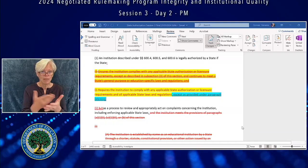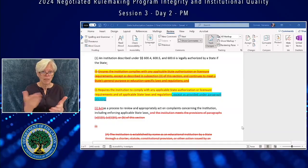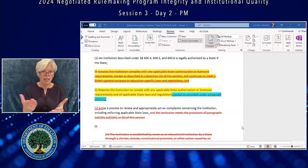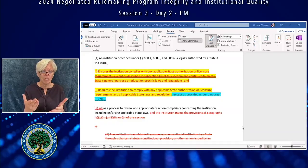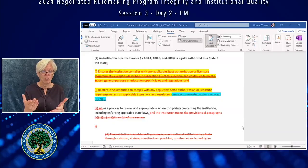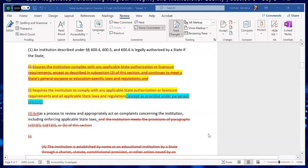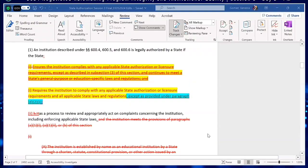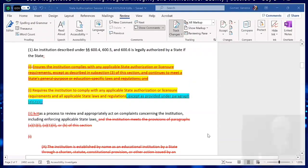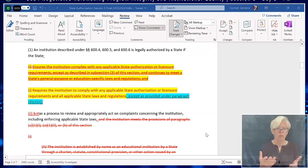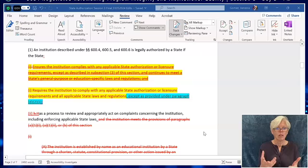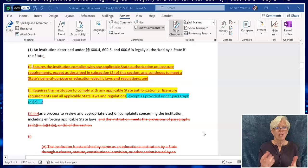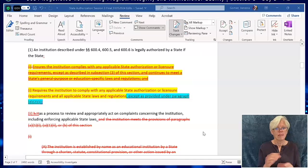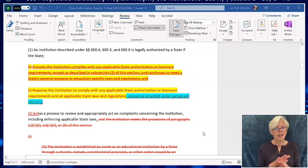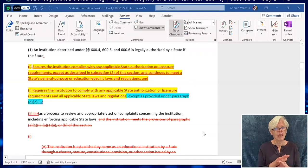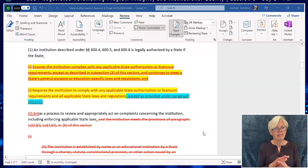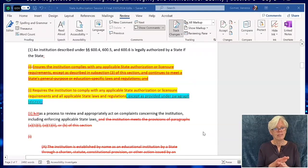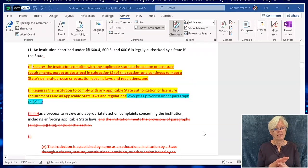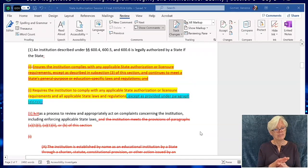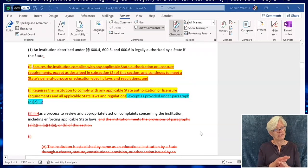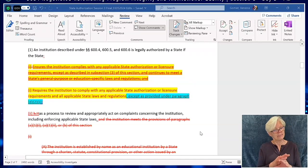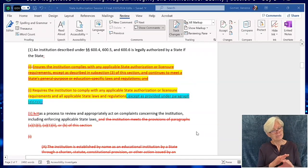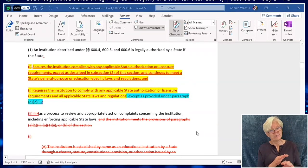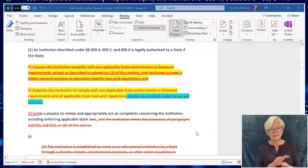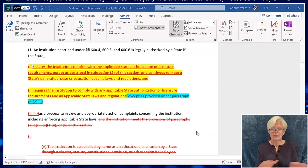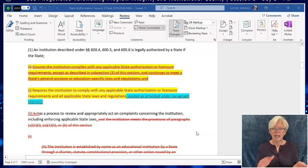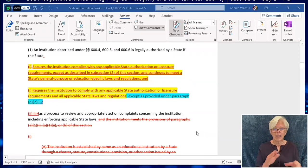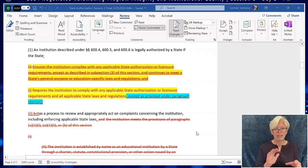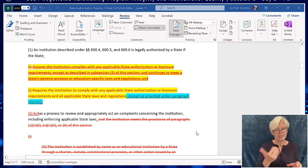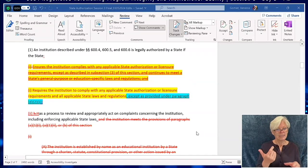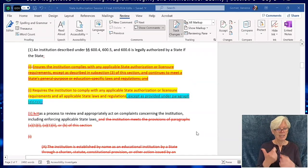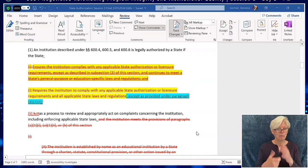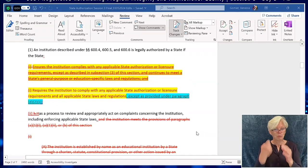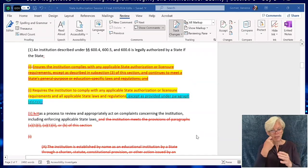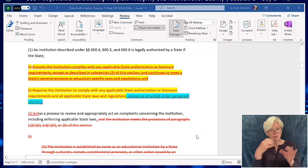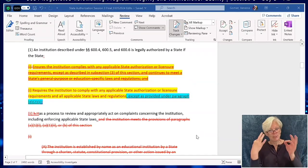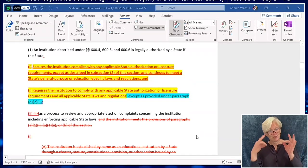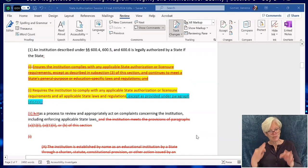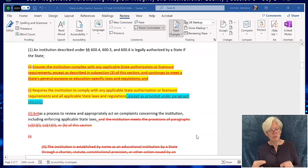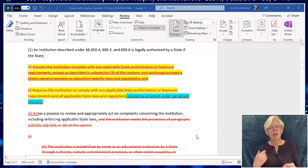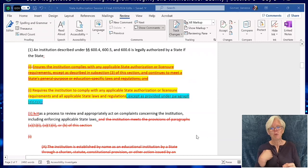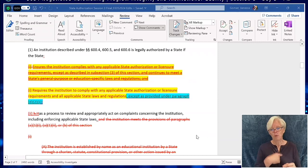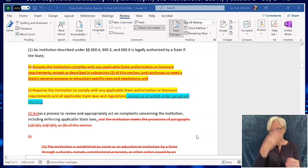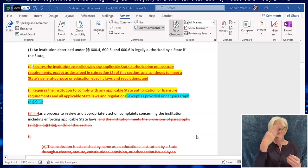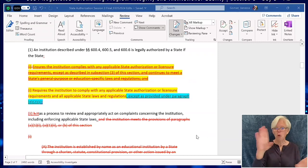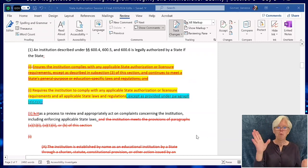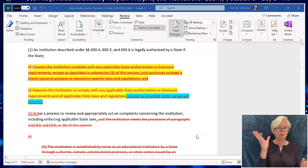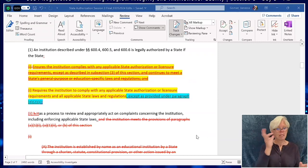seem consistent with the approach that I just described, certainly we're open to feedback about that.